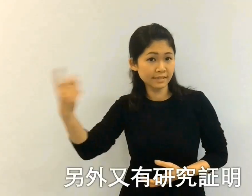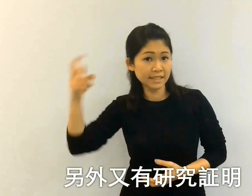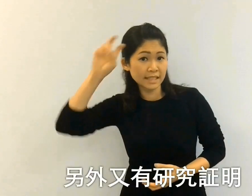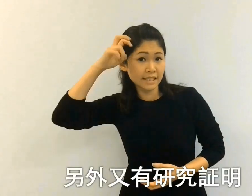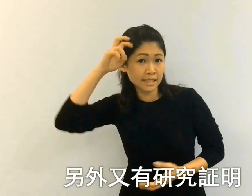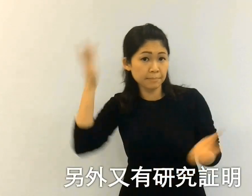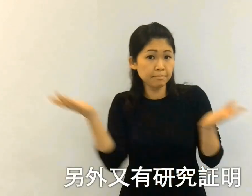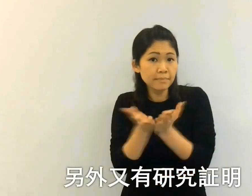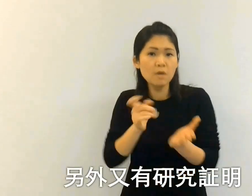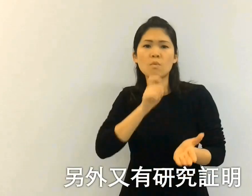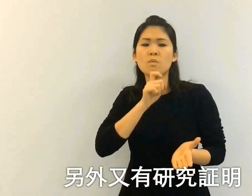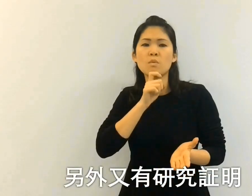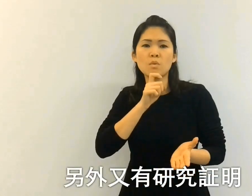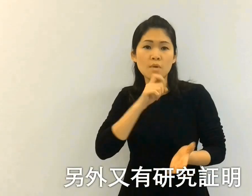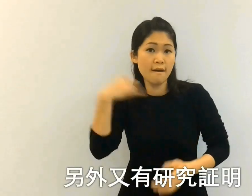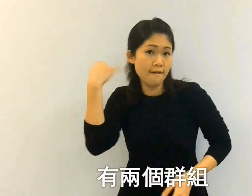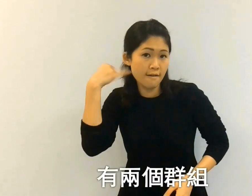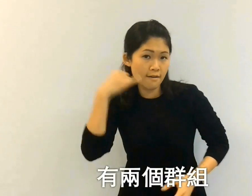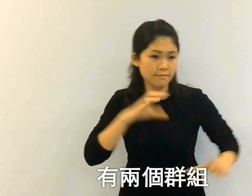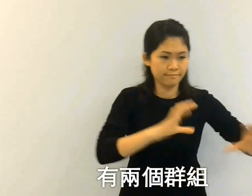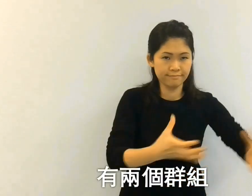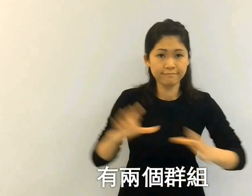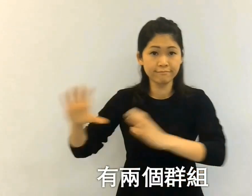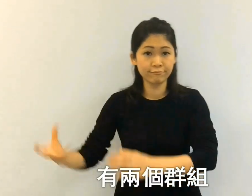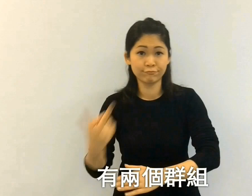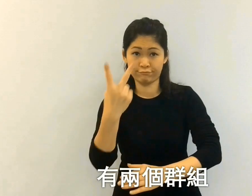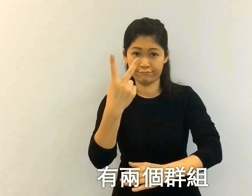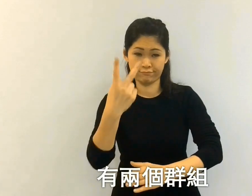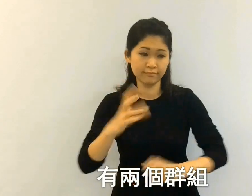Another research was conducted among two groups deaf: